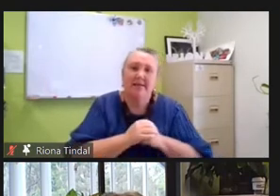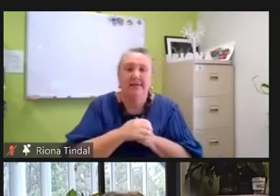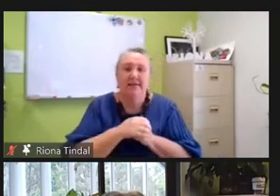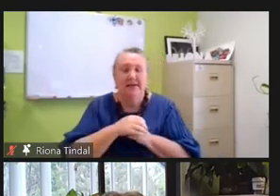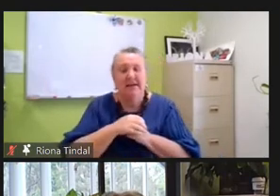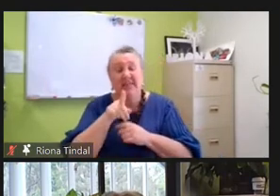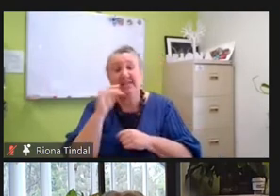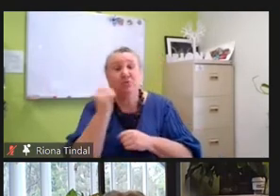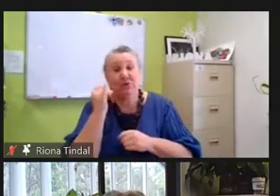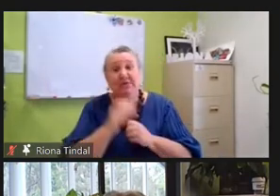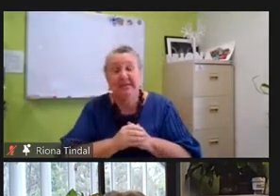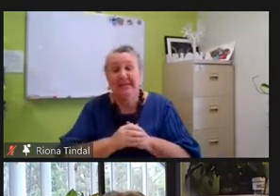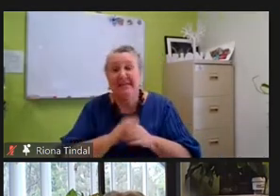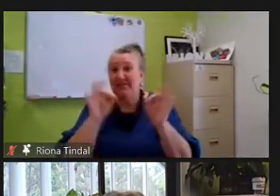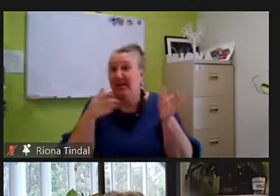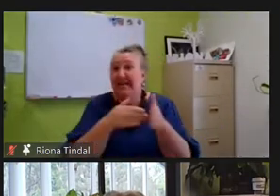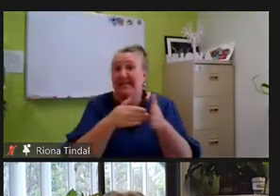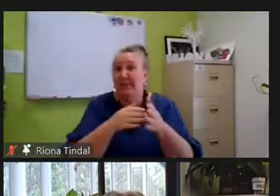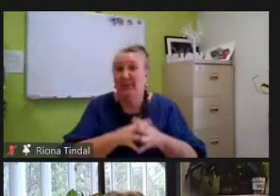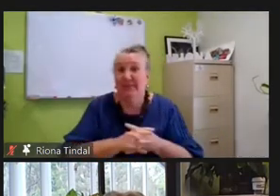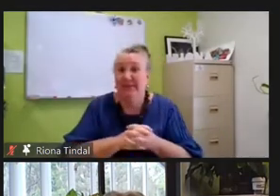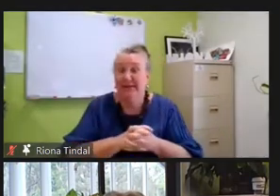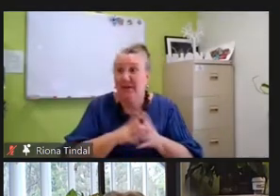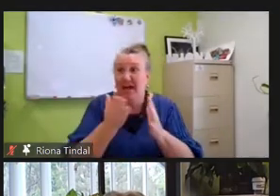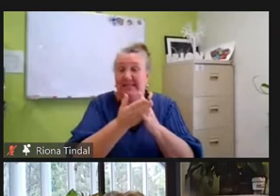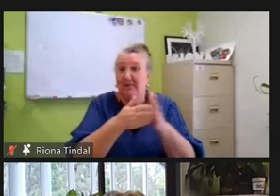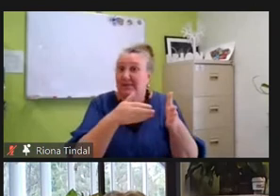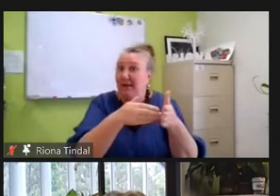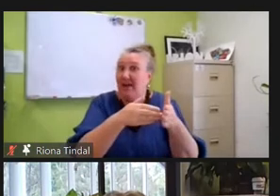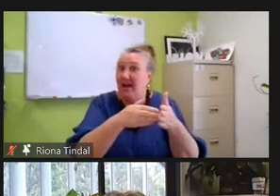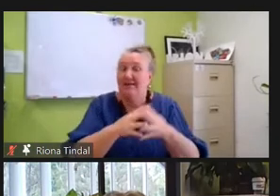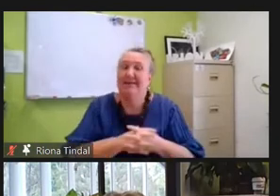along by looking at what's happening on stage or whatever else is there. This is not access. This